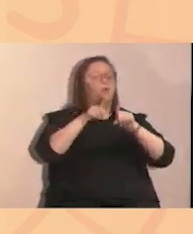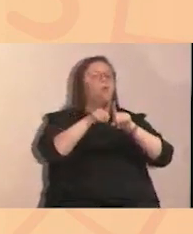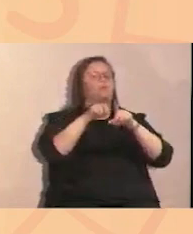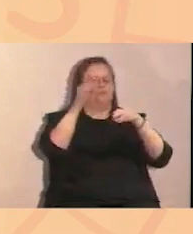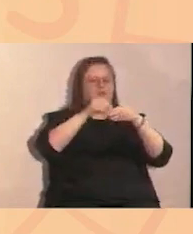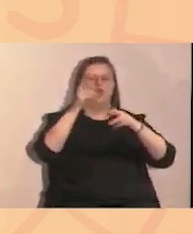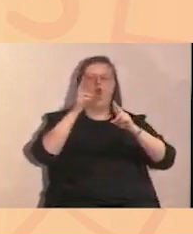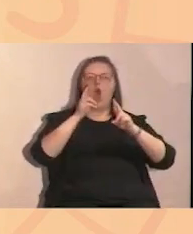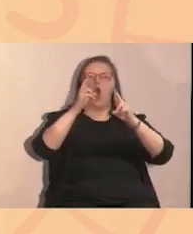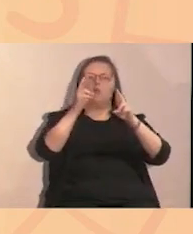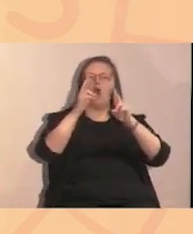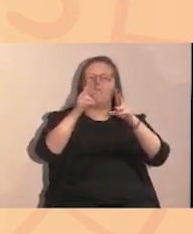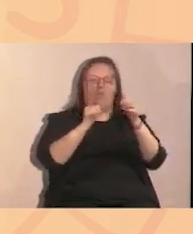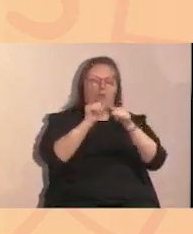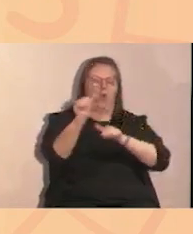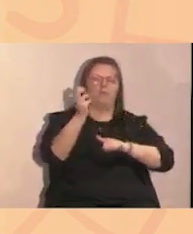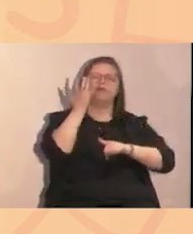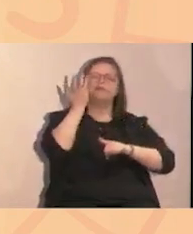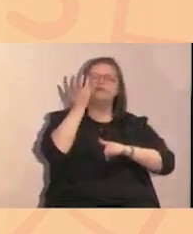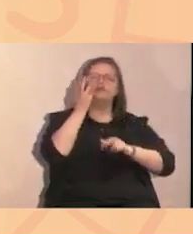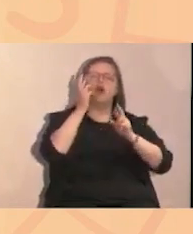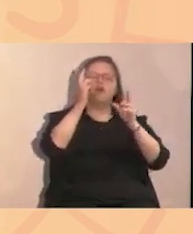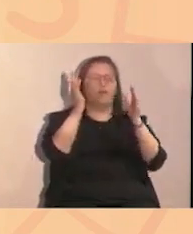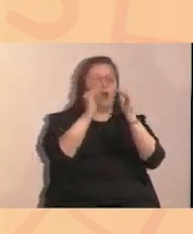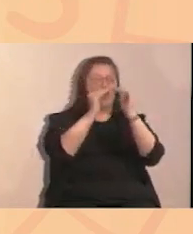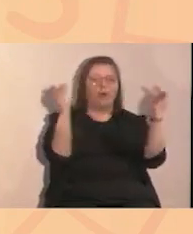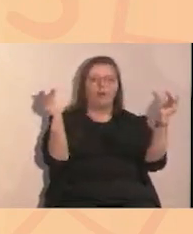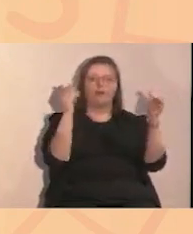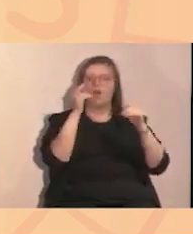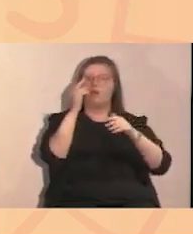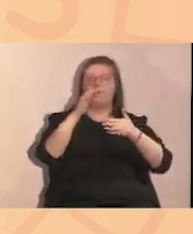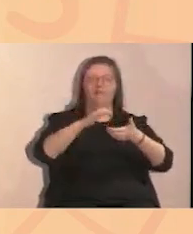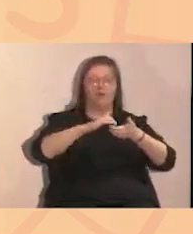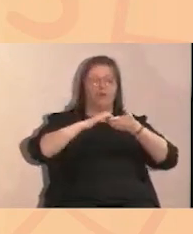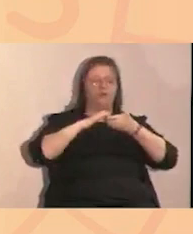Hope for a better future. Hope for equality, hope for sovereignty of our country,